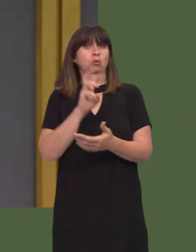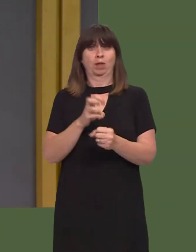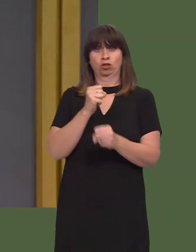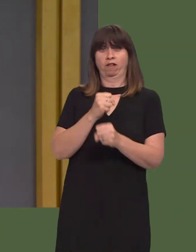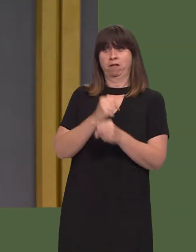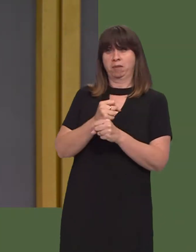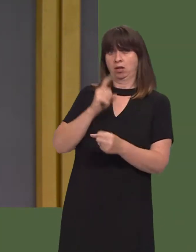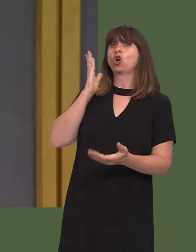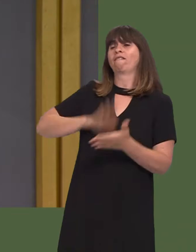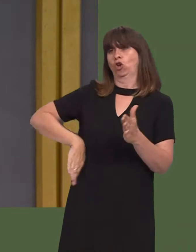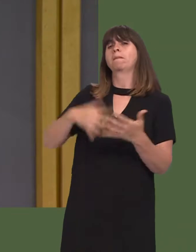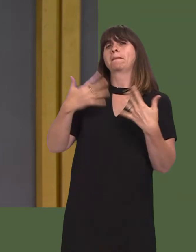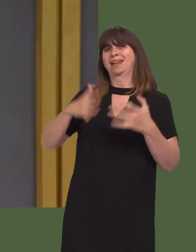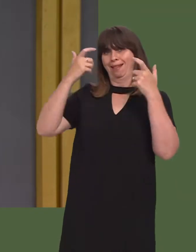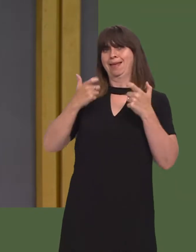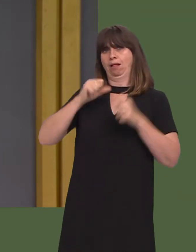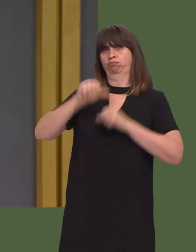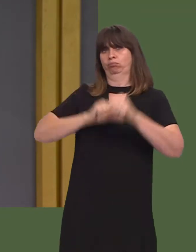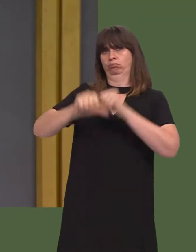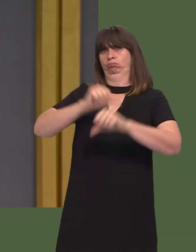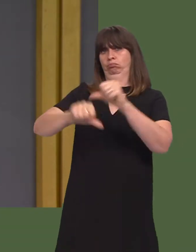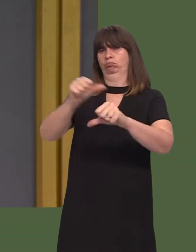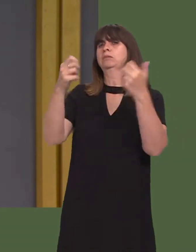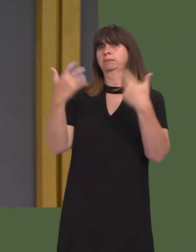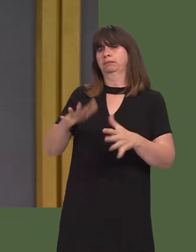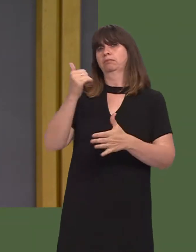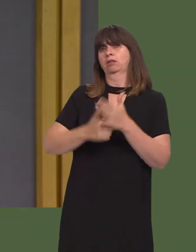Government confirmed that a legal process had been initiated, and said further legal